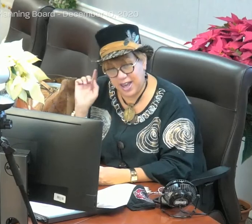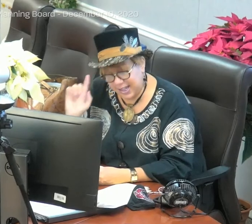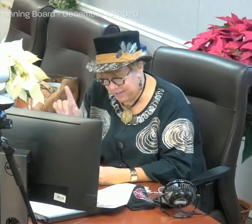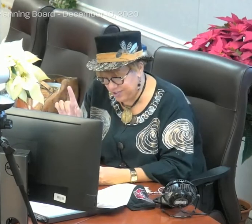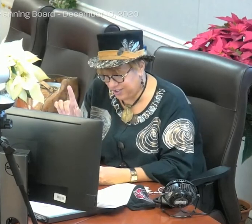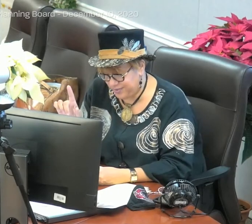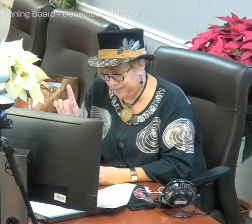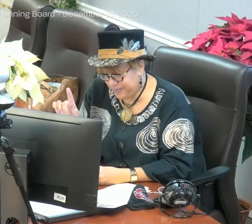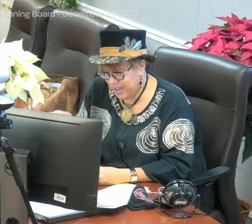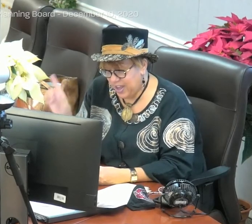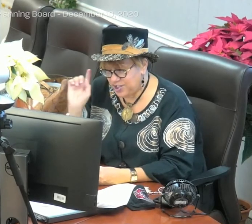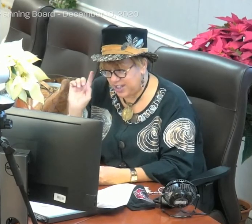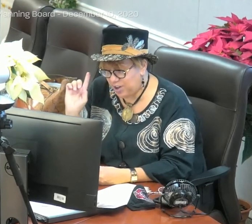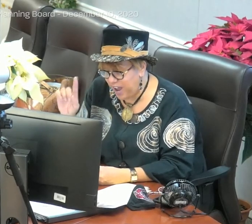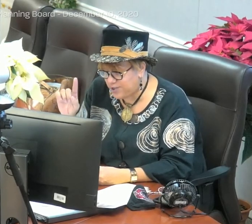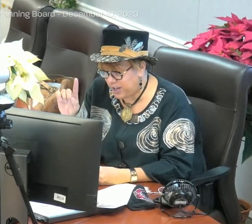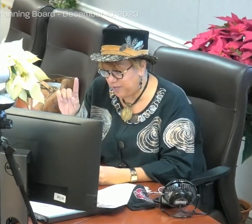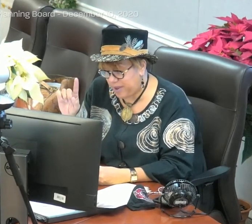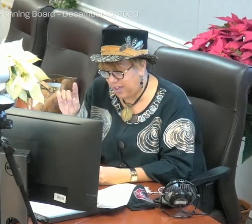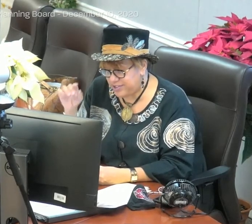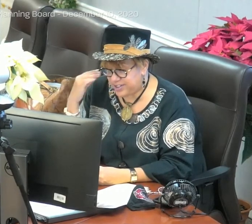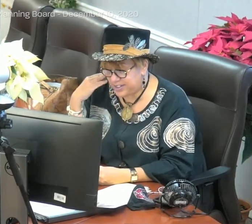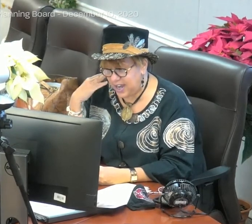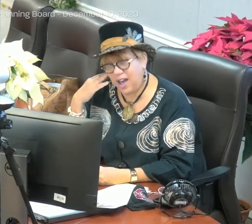11 children, she then graduated from college and decided,